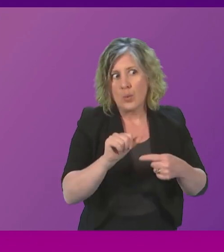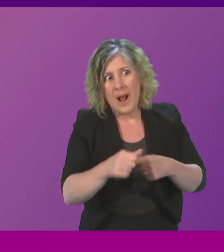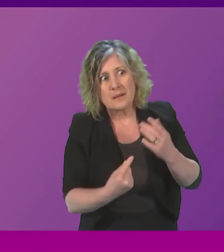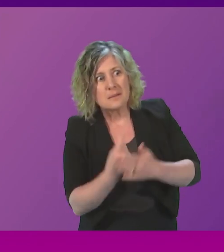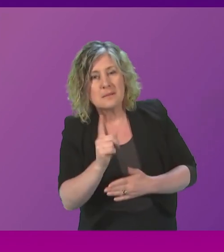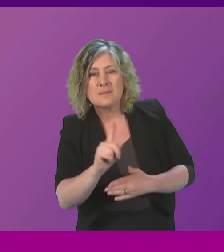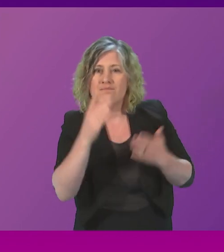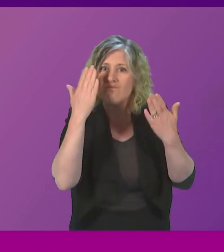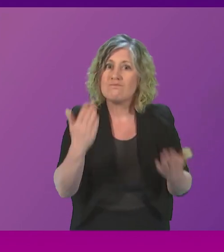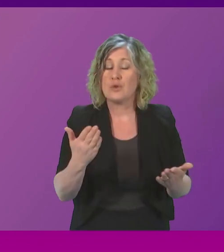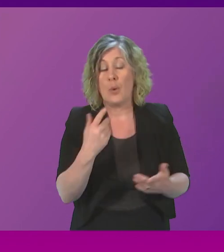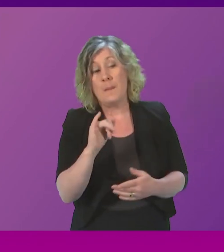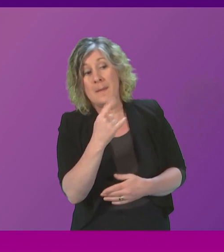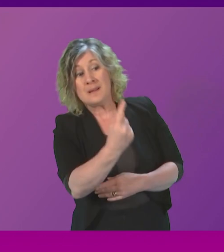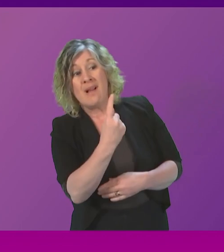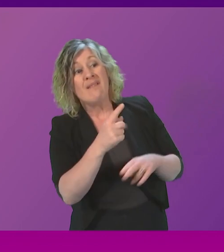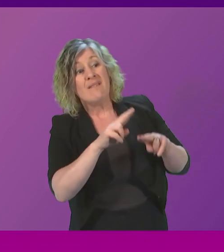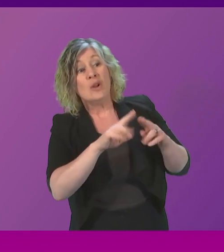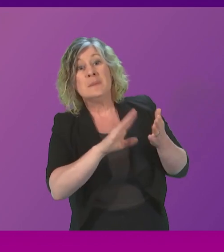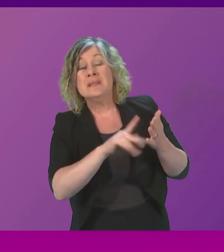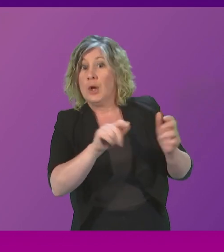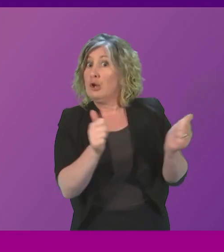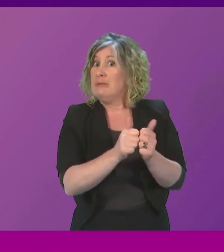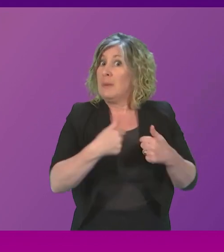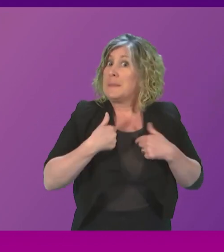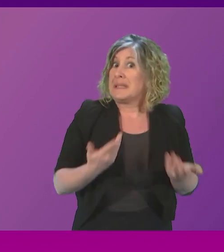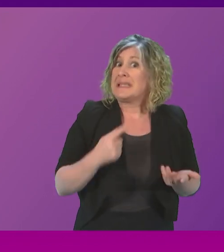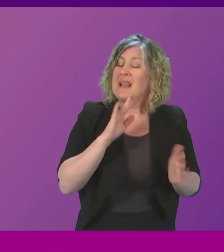I am sure that the First Minister will agree with me that enough is enough and that polished